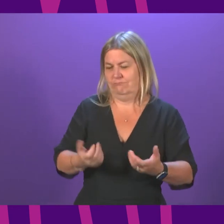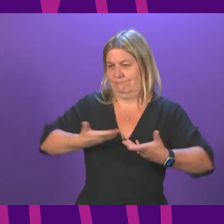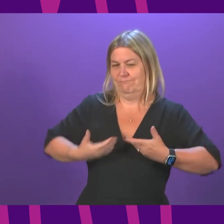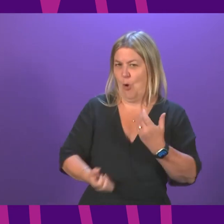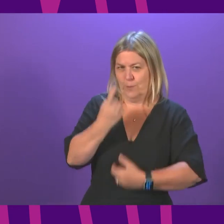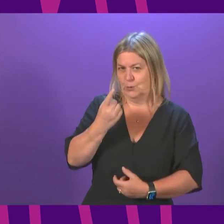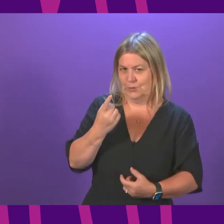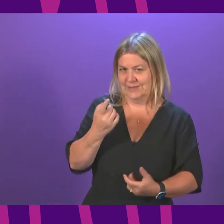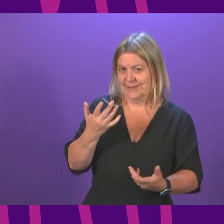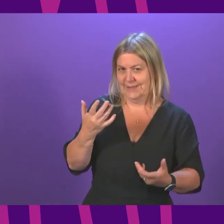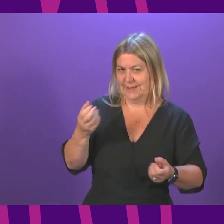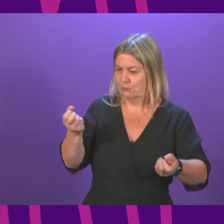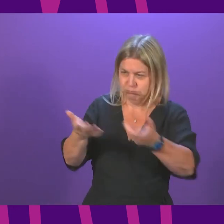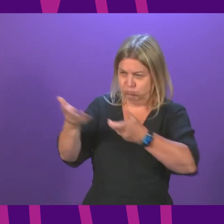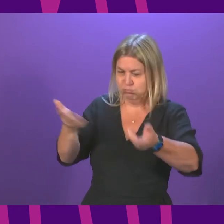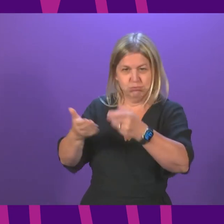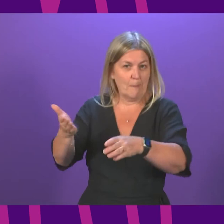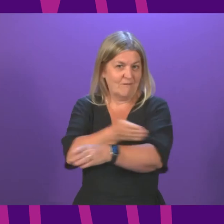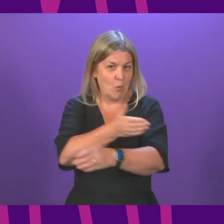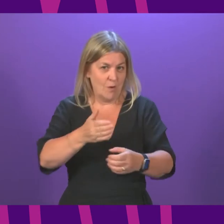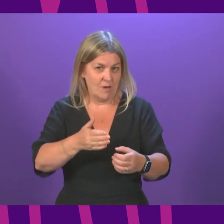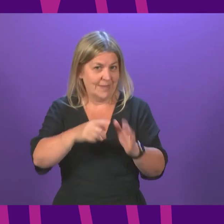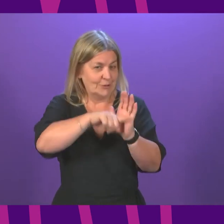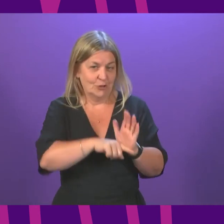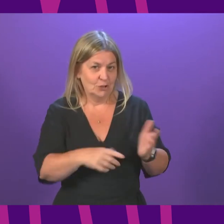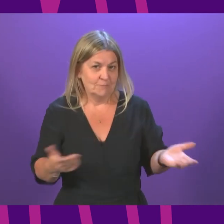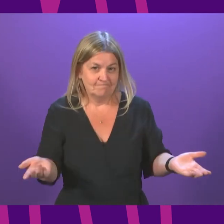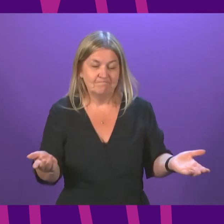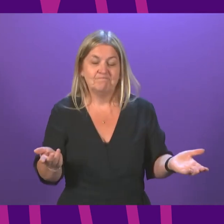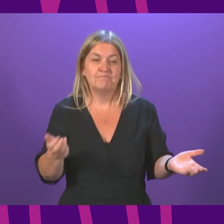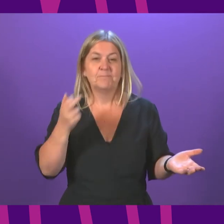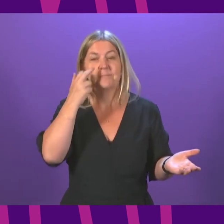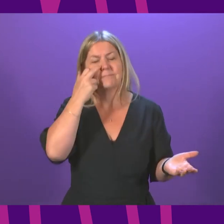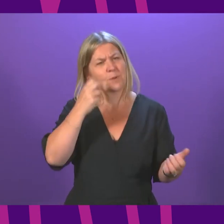legislative instruments. It is an important cornerstone of our constitution that the Parliament